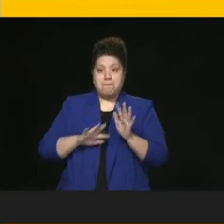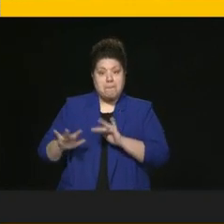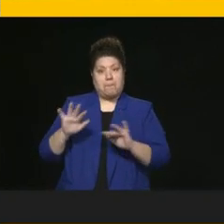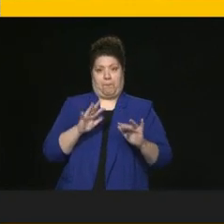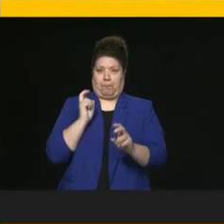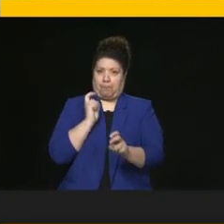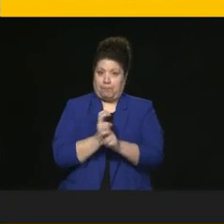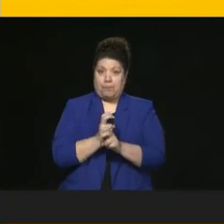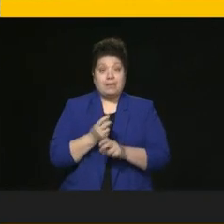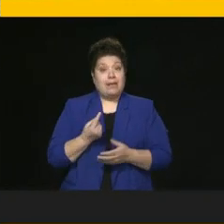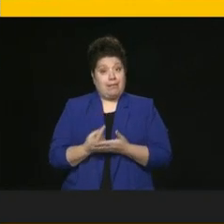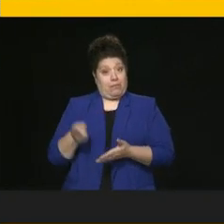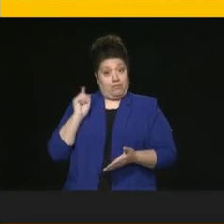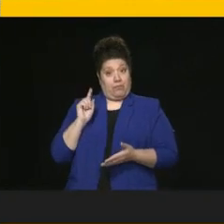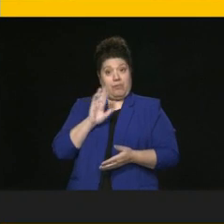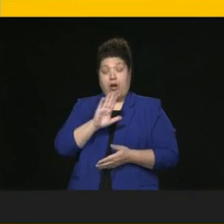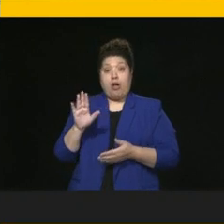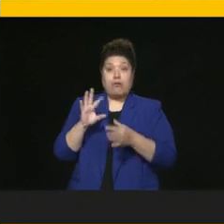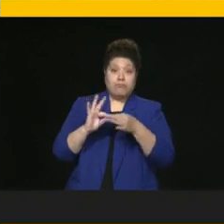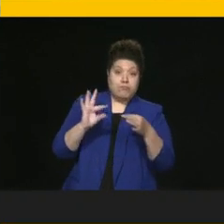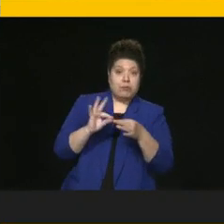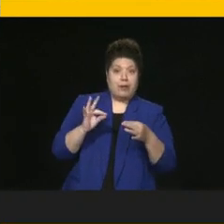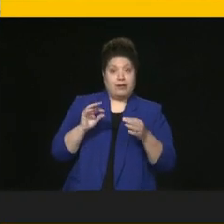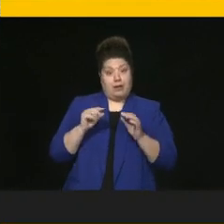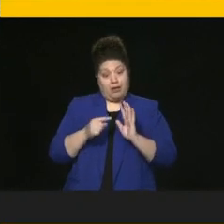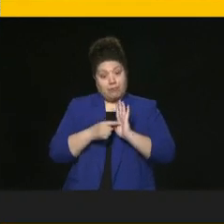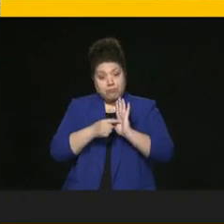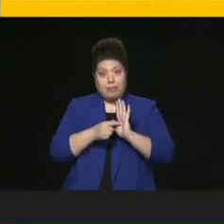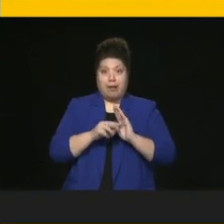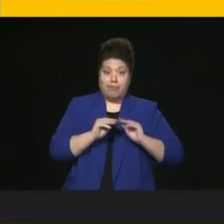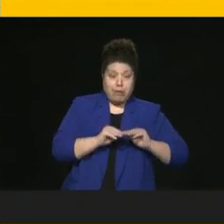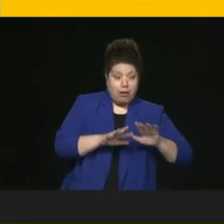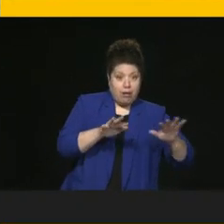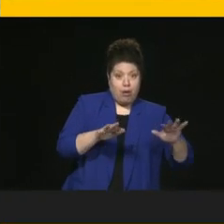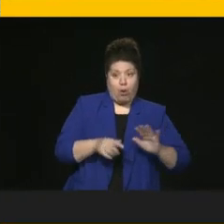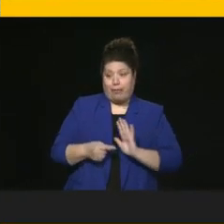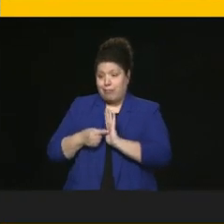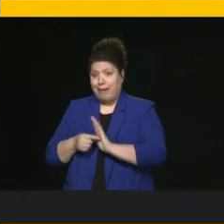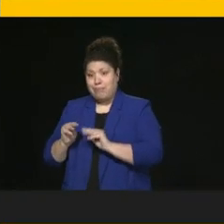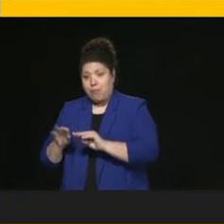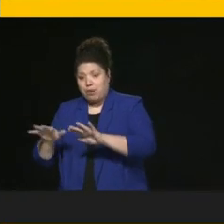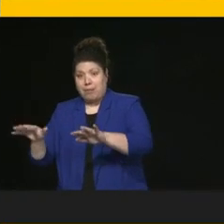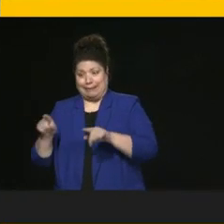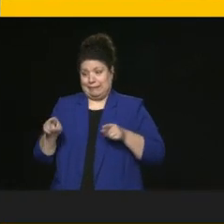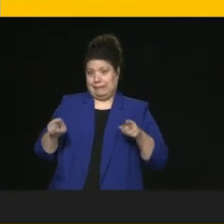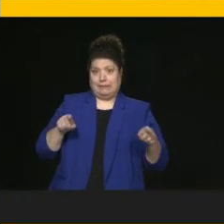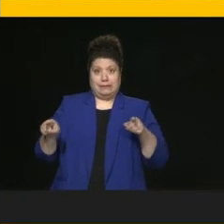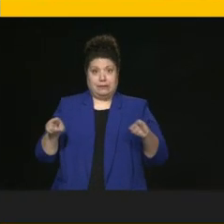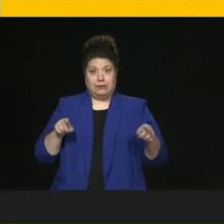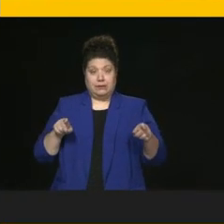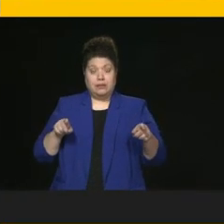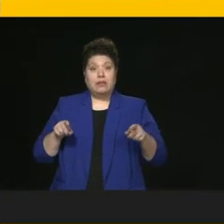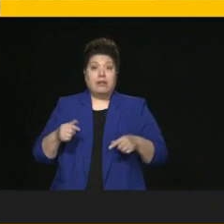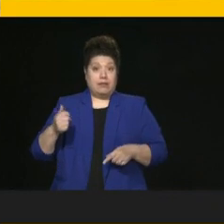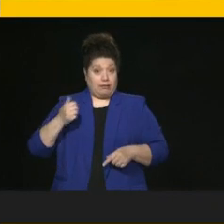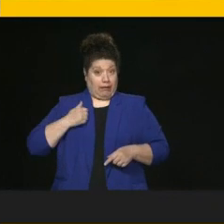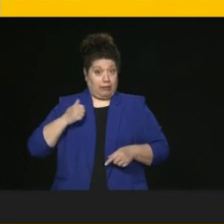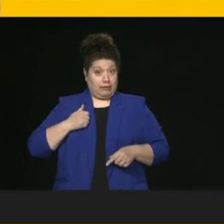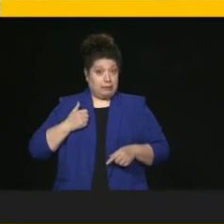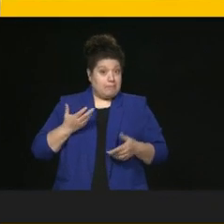MODELLING. IT WAS A VERY SHOCKING EXERCISE FOR SOME.